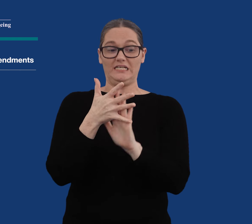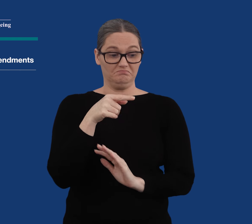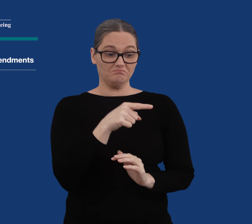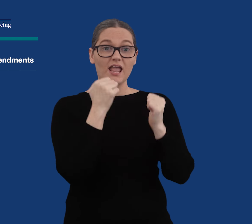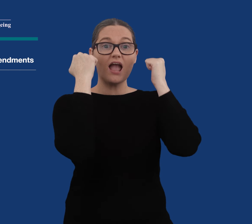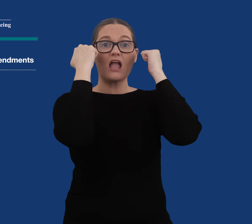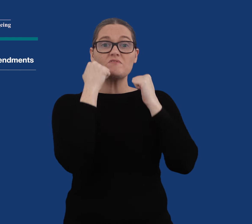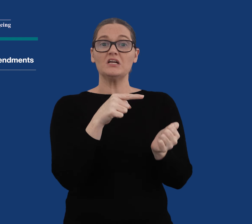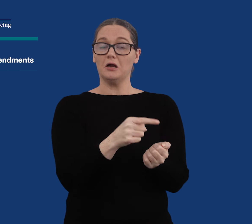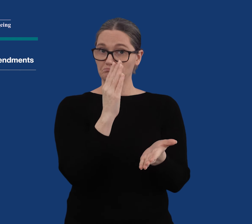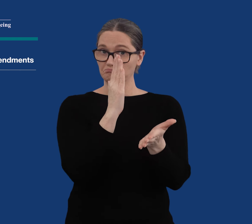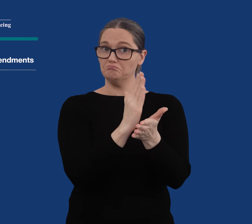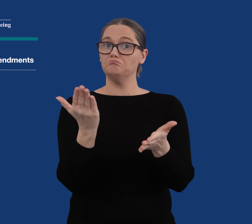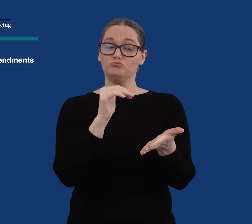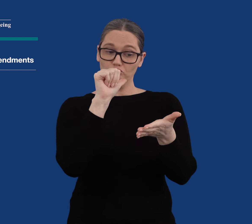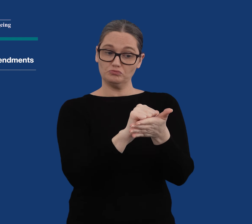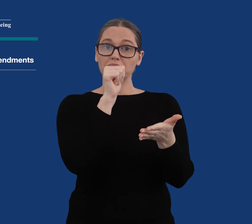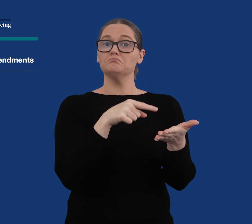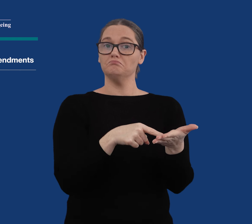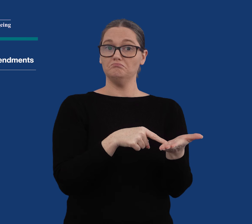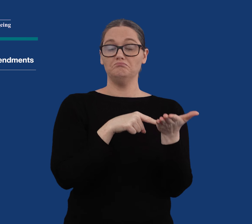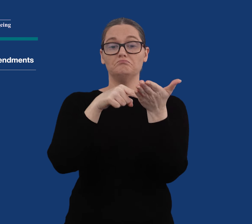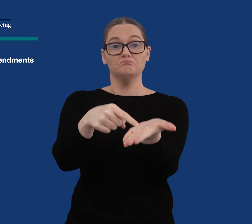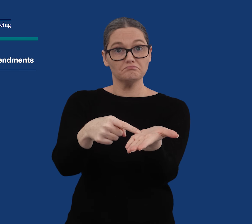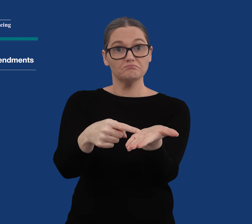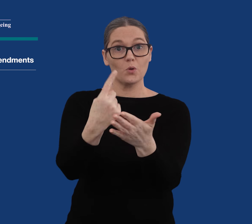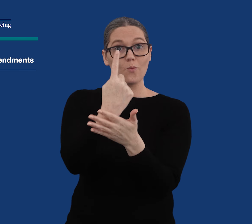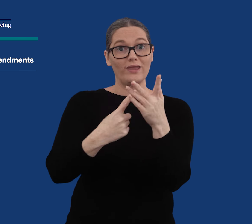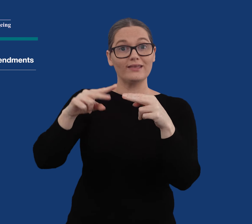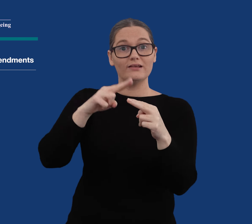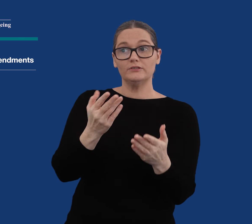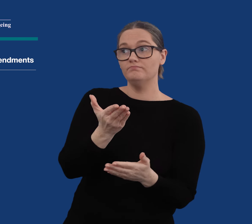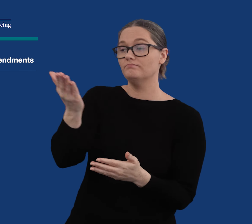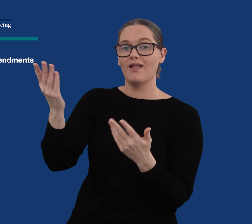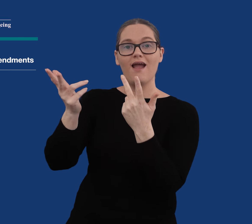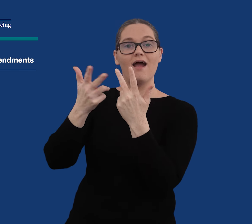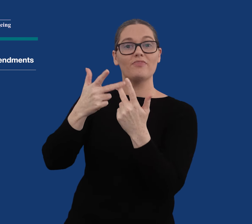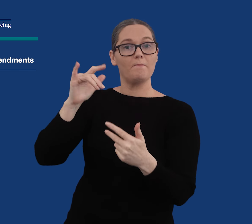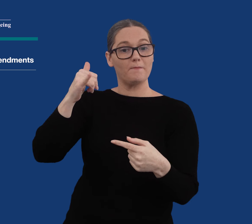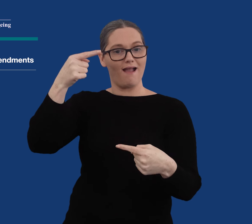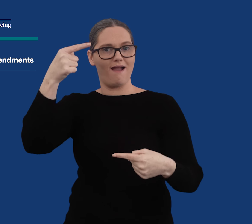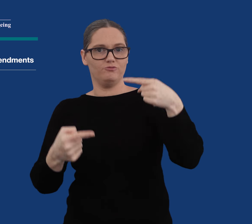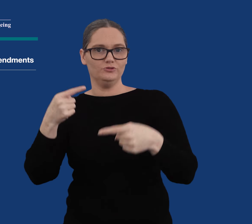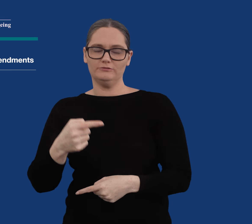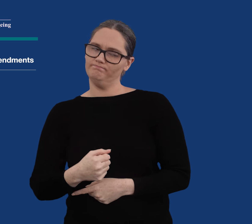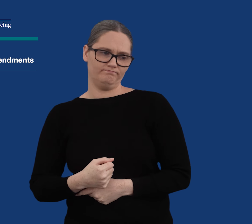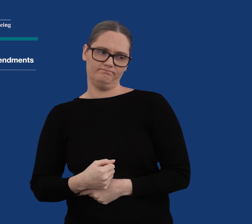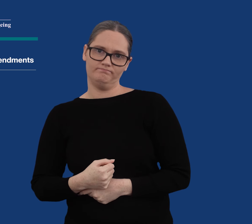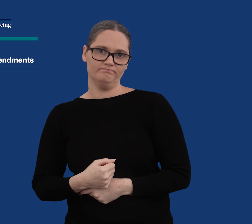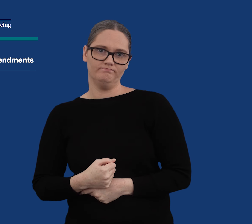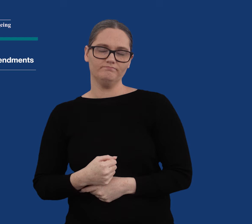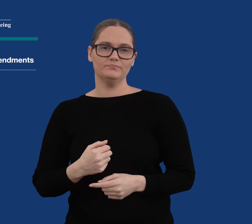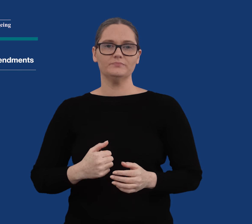which means that the evidence is factually correct, unless argued otherwise.